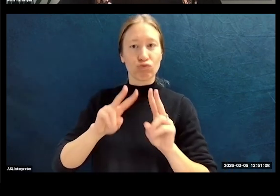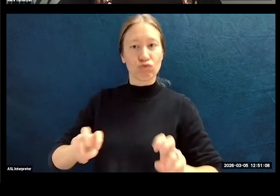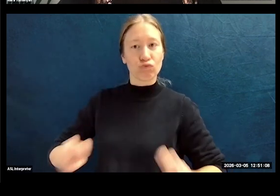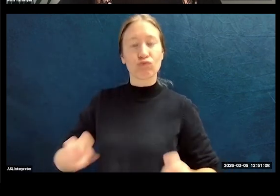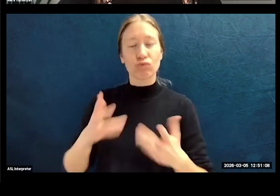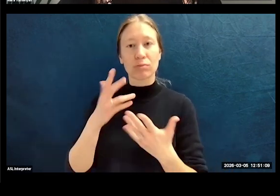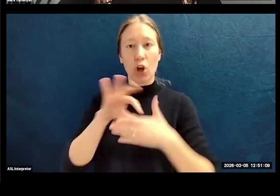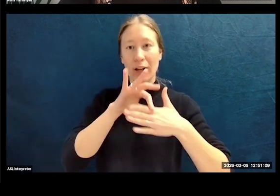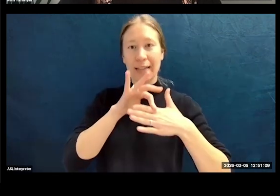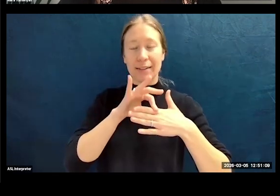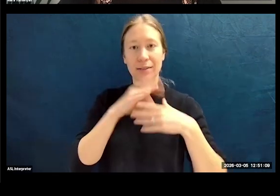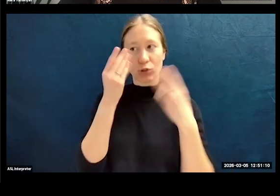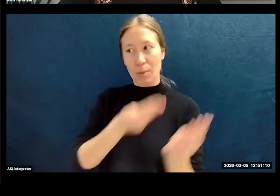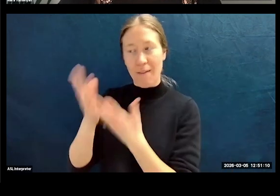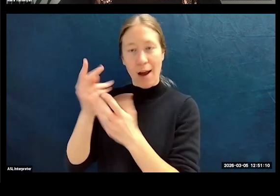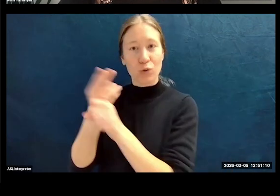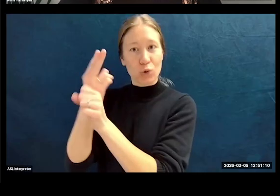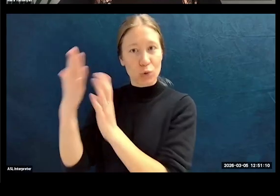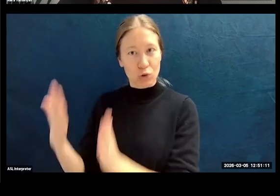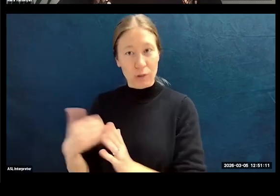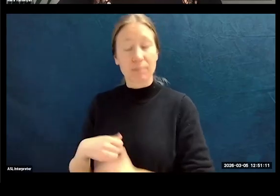However, some other technologies,